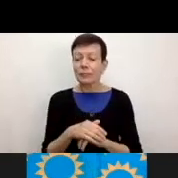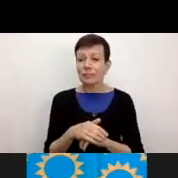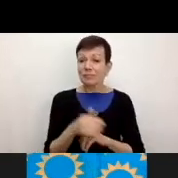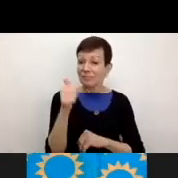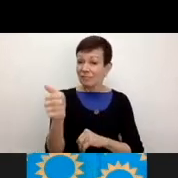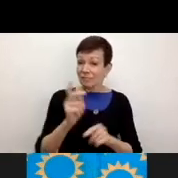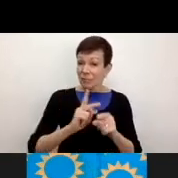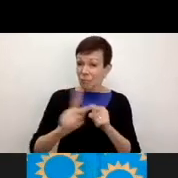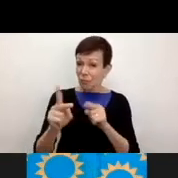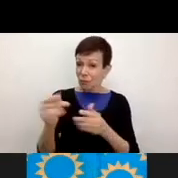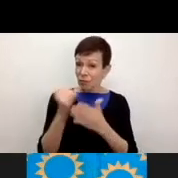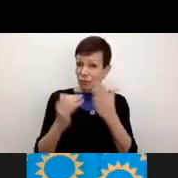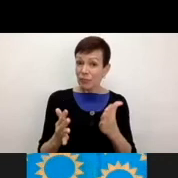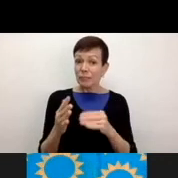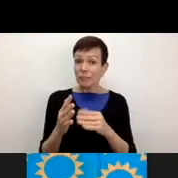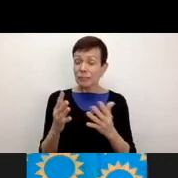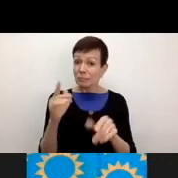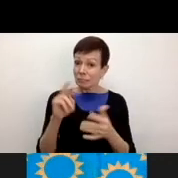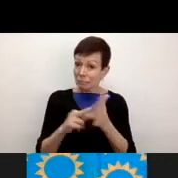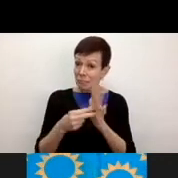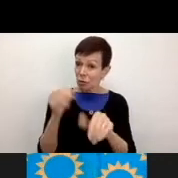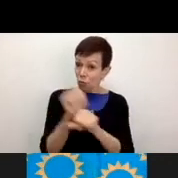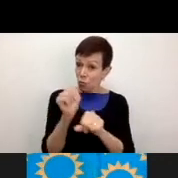working in the art sector full-time.